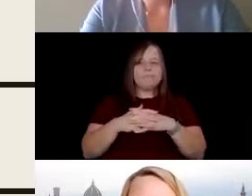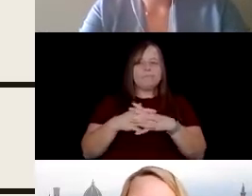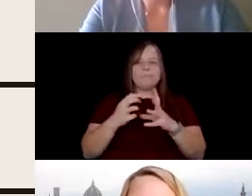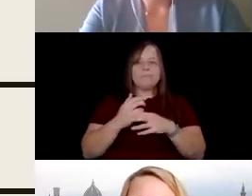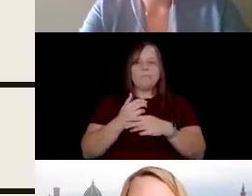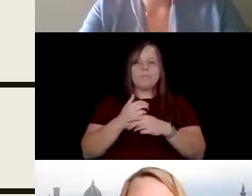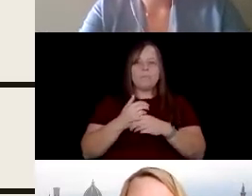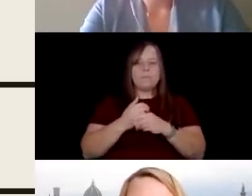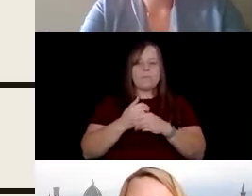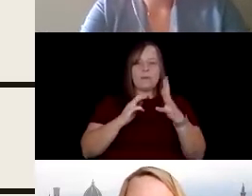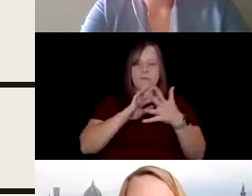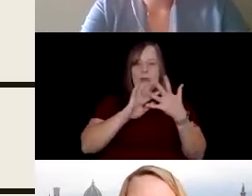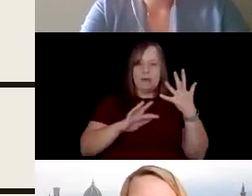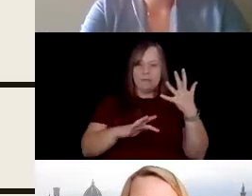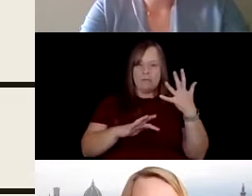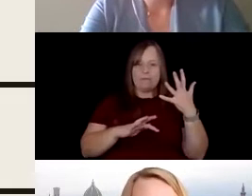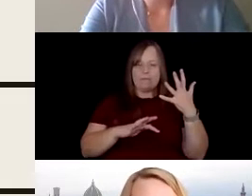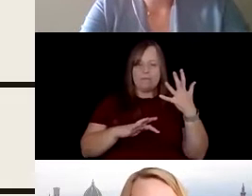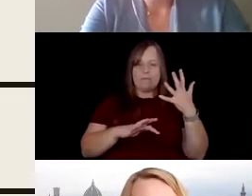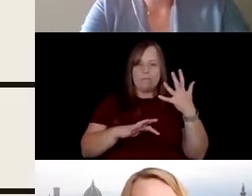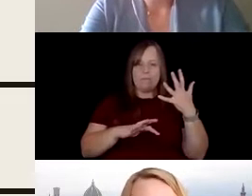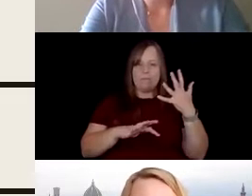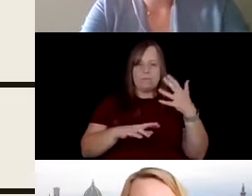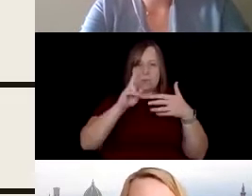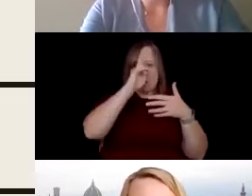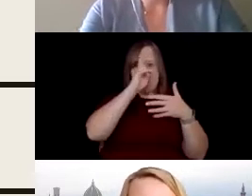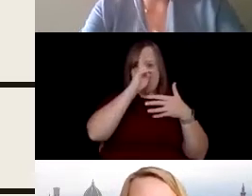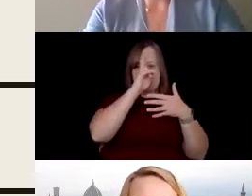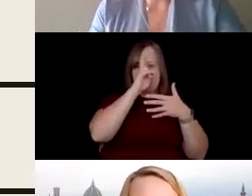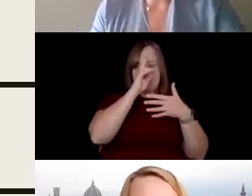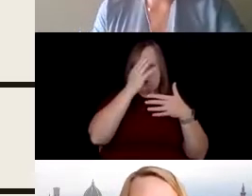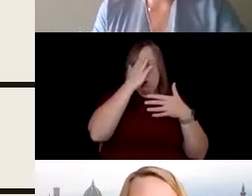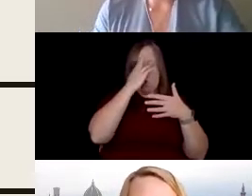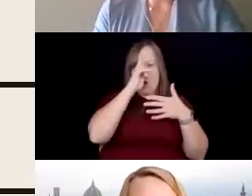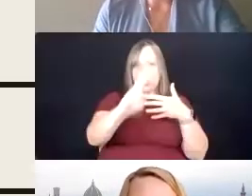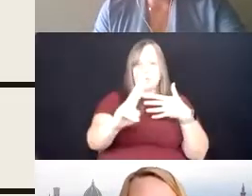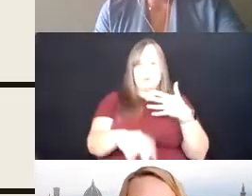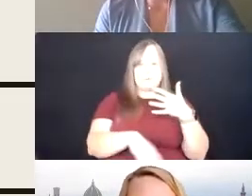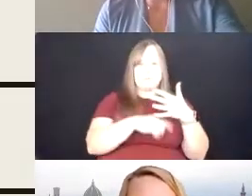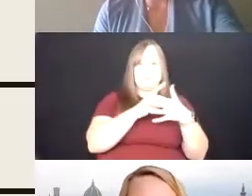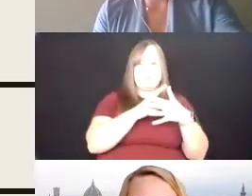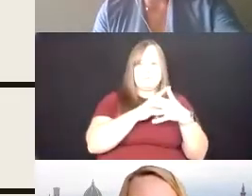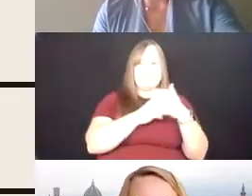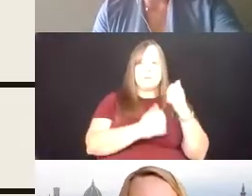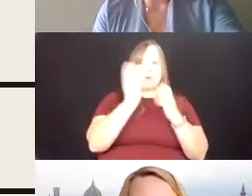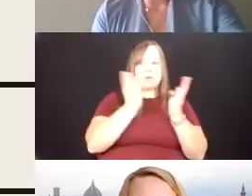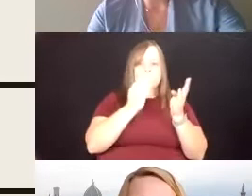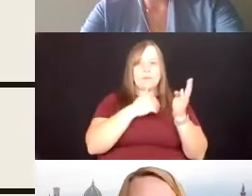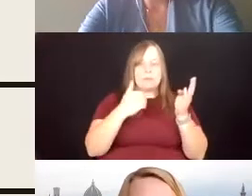But, so, there are these five major categories. The first category, which you're probably familiar with, is honorable. And most service members, about 60%,